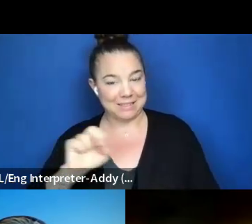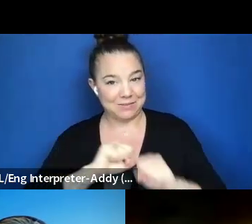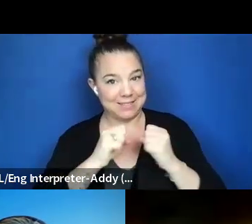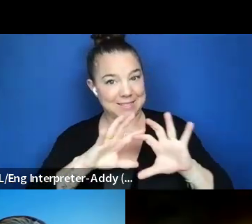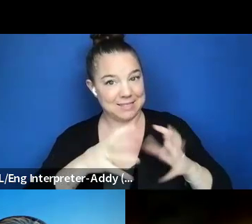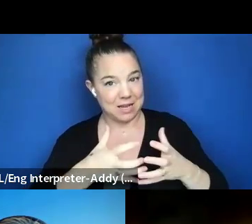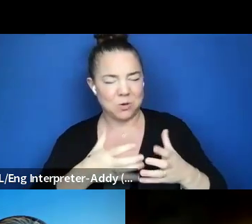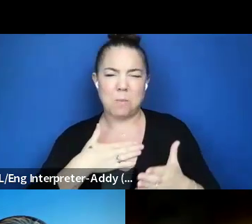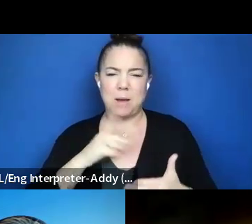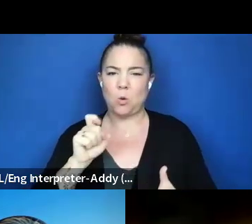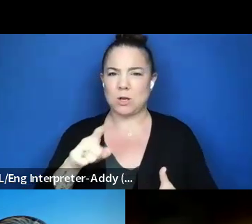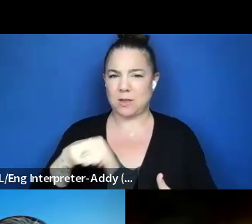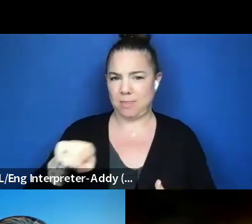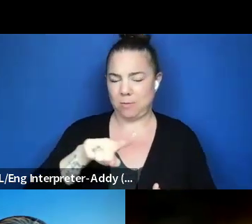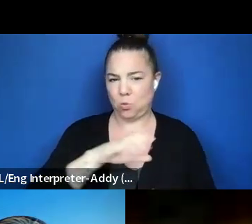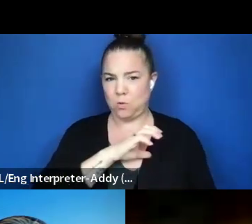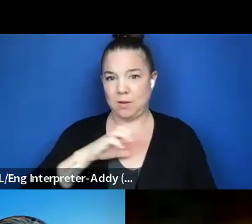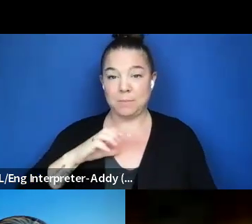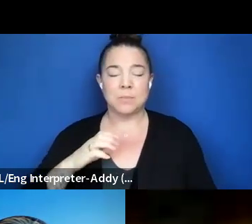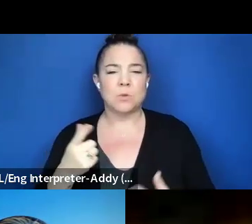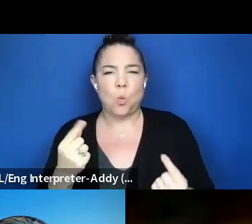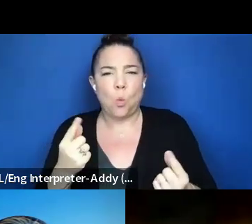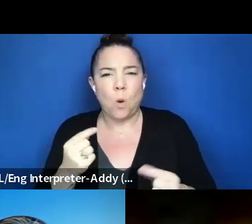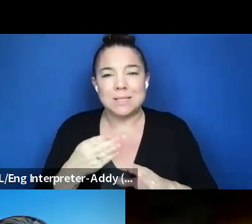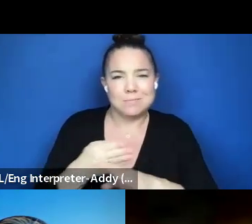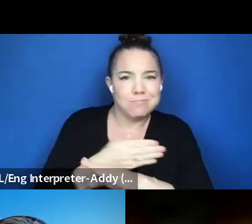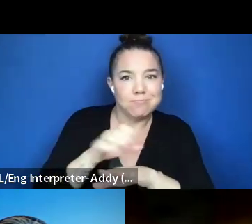Elissa w/ APRIL: What would a proactive advocacy campaign